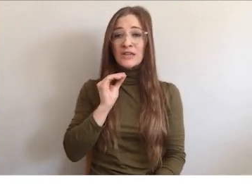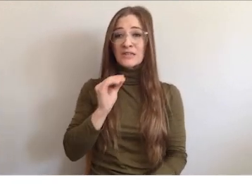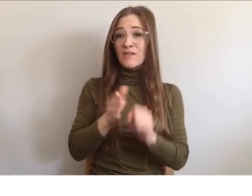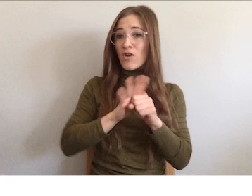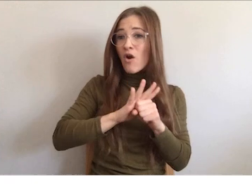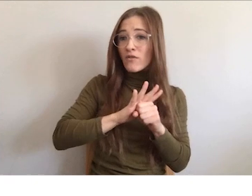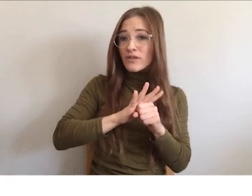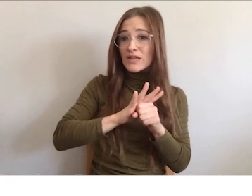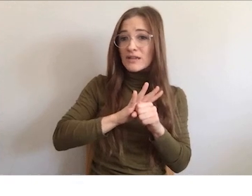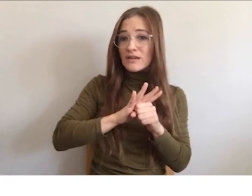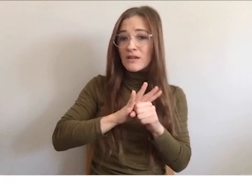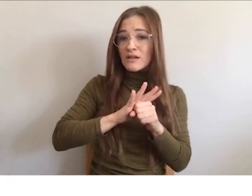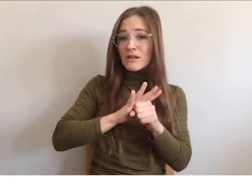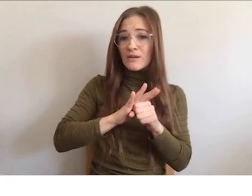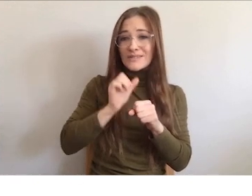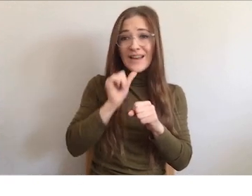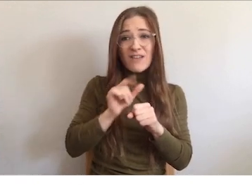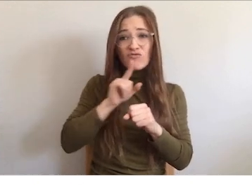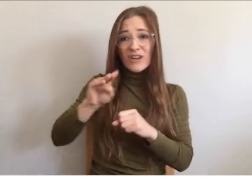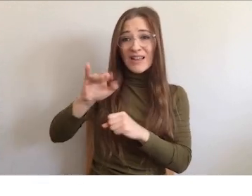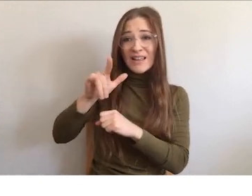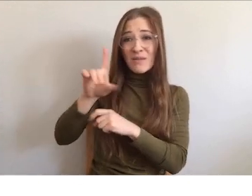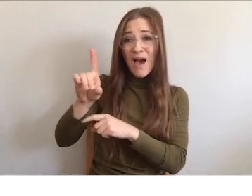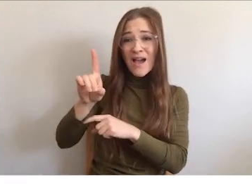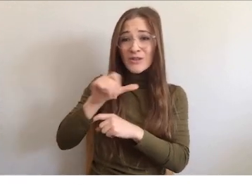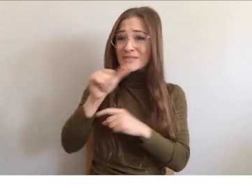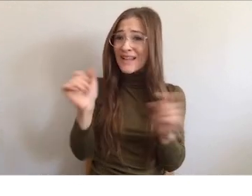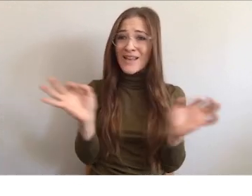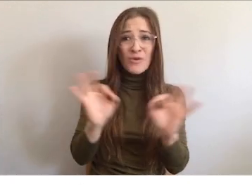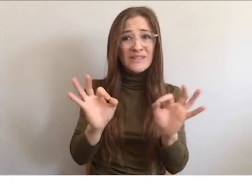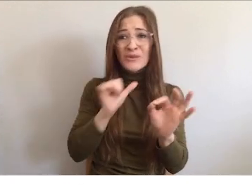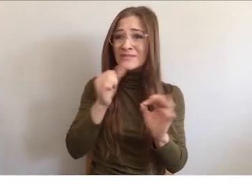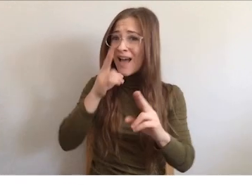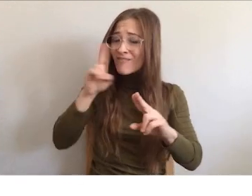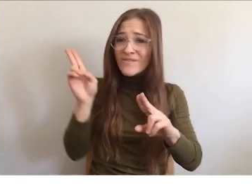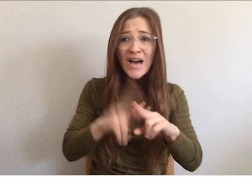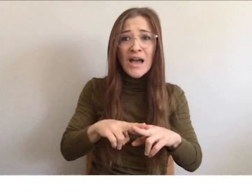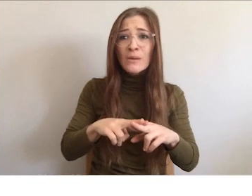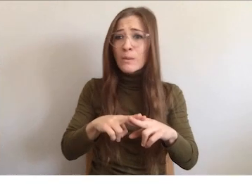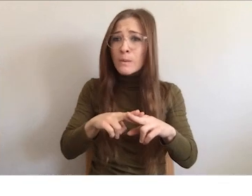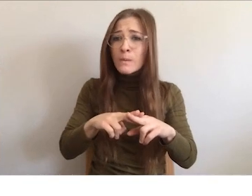long or my case of acute COVID was not necessarily mild. I didn't have a fun time. But